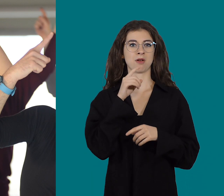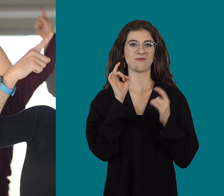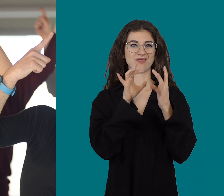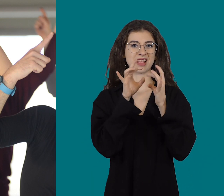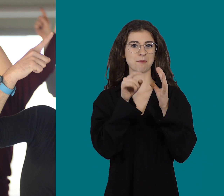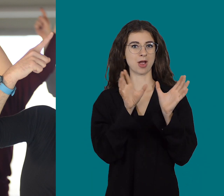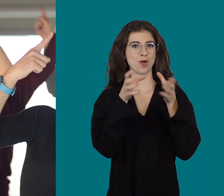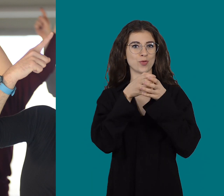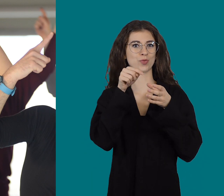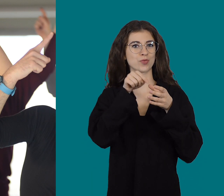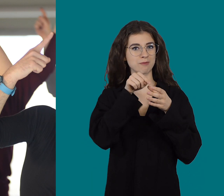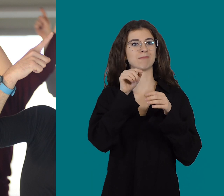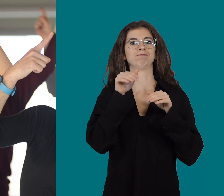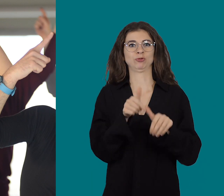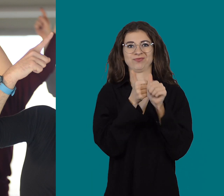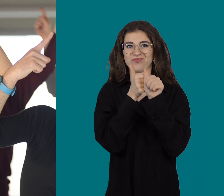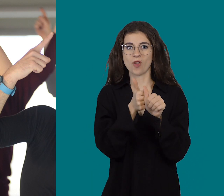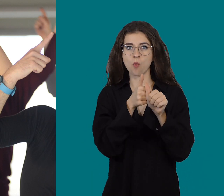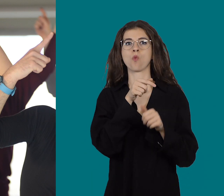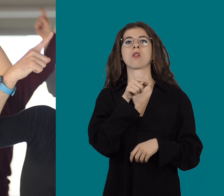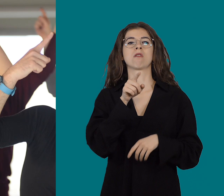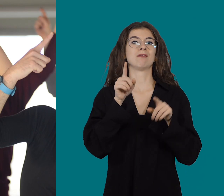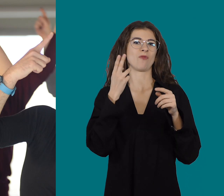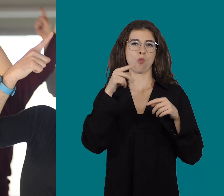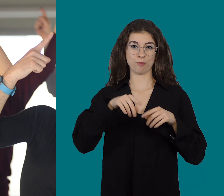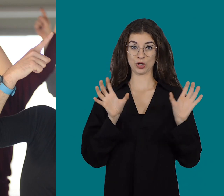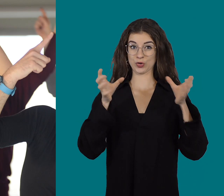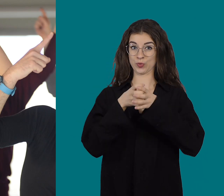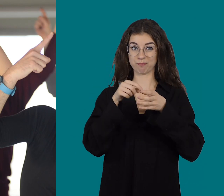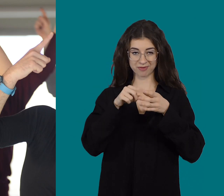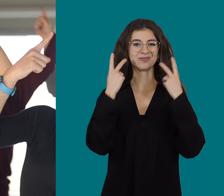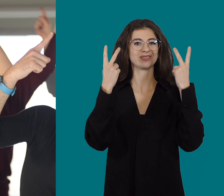Gabriella must pay attention to the feedback from the group as they are one